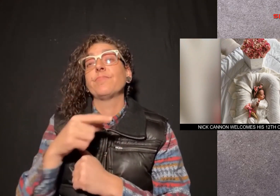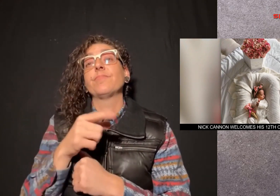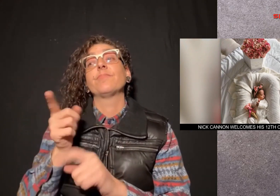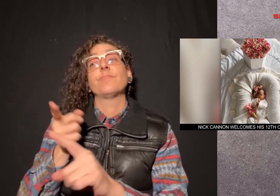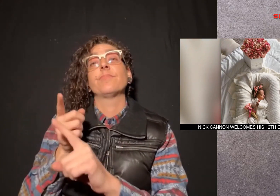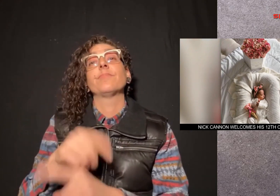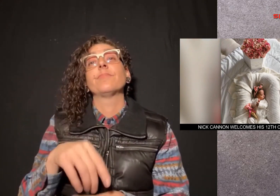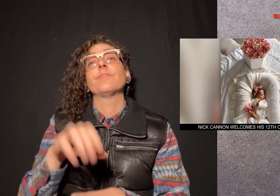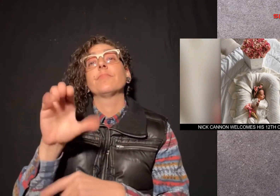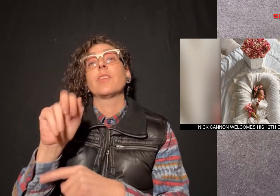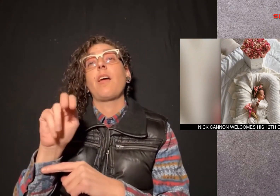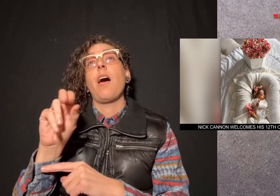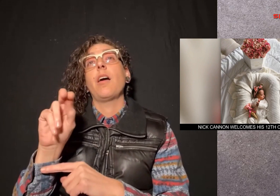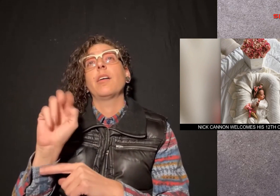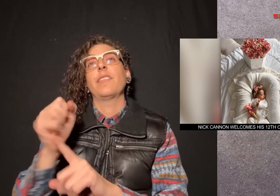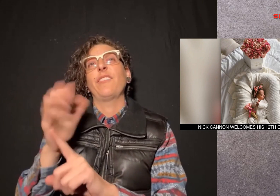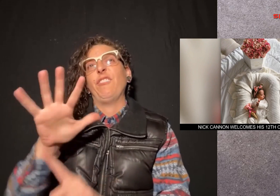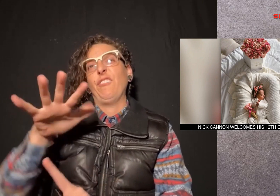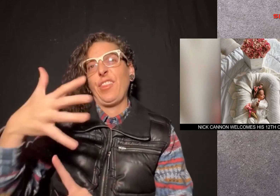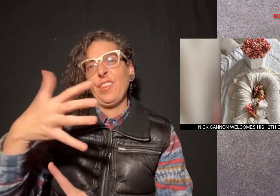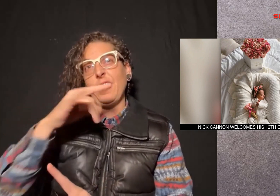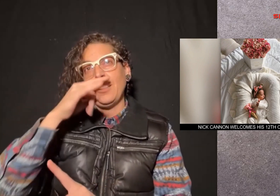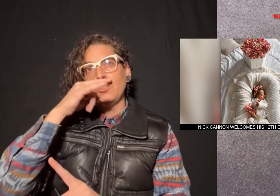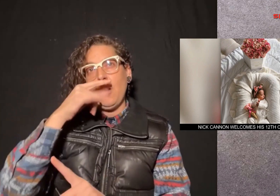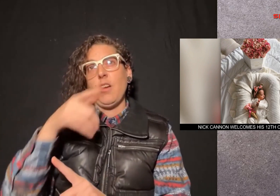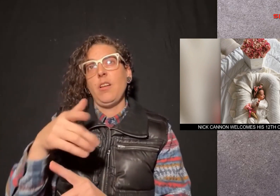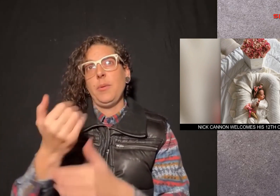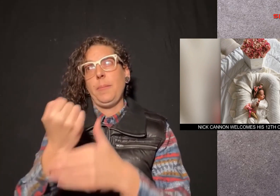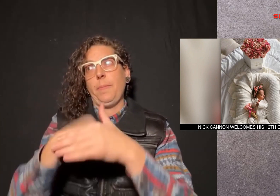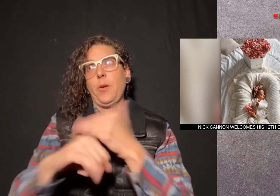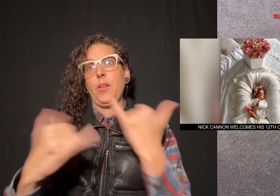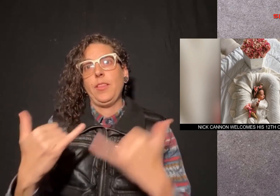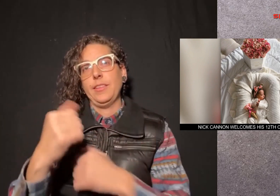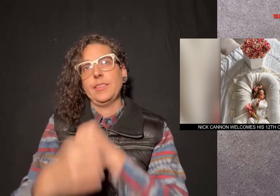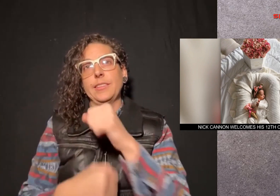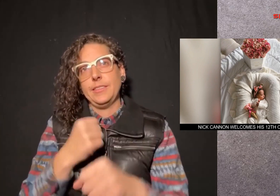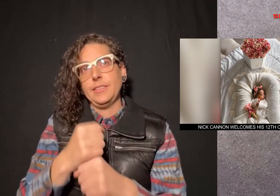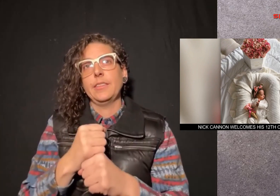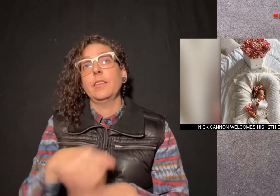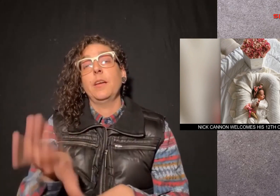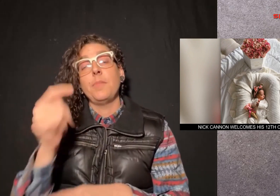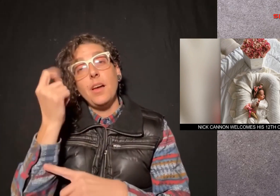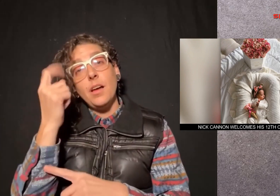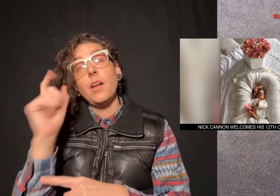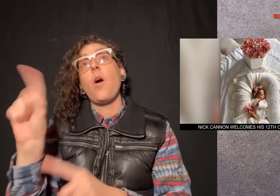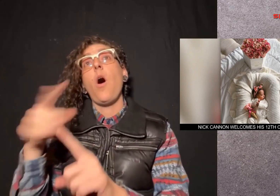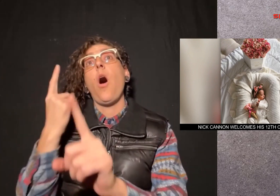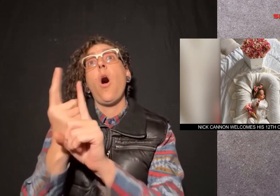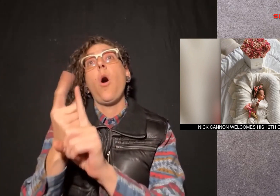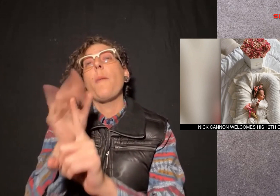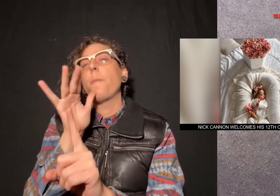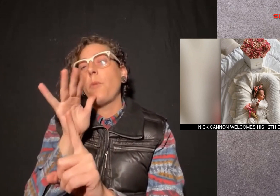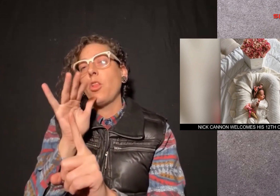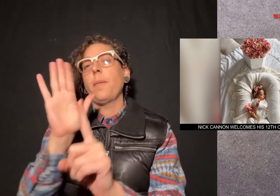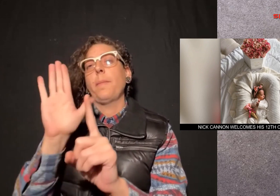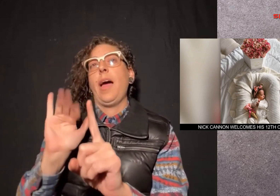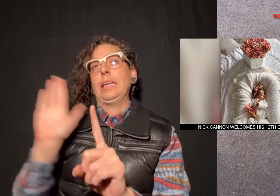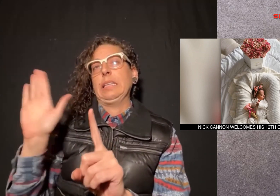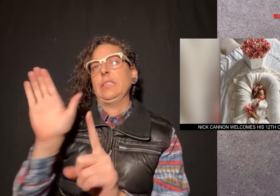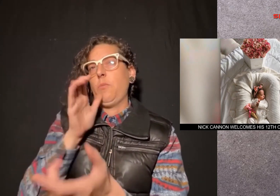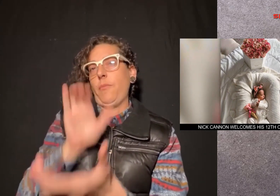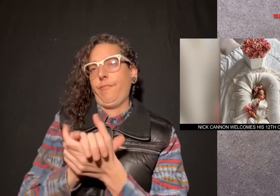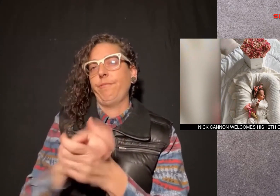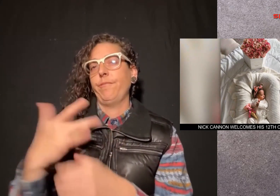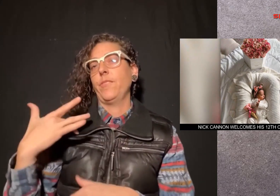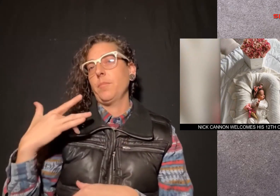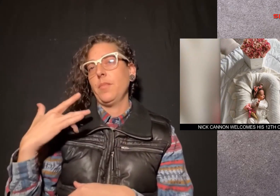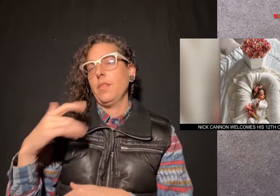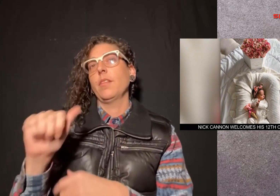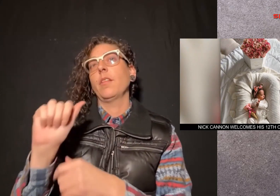she's Cannon's fifth child to be born this year but the only one mothered by his wife